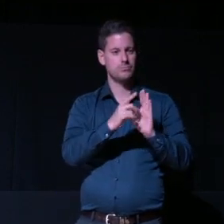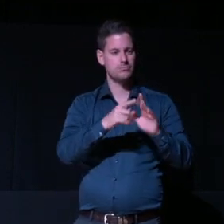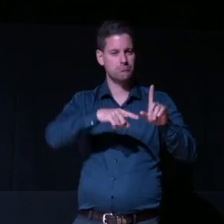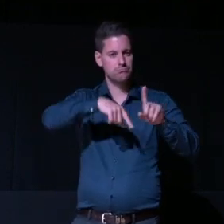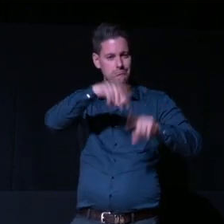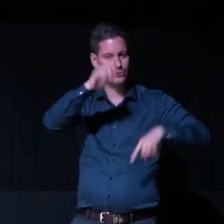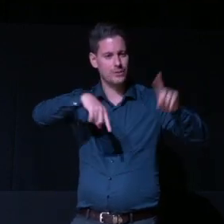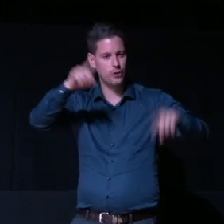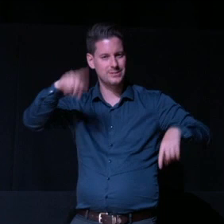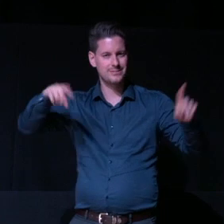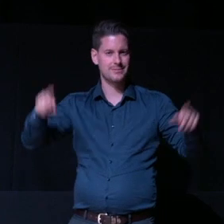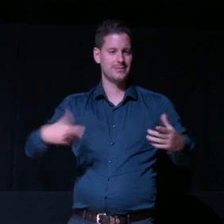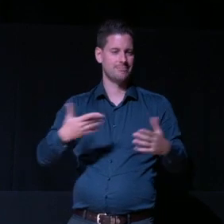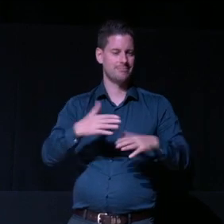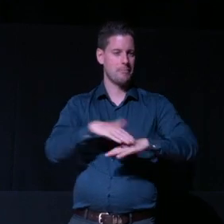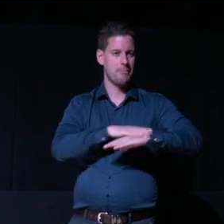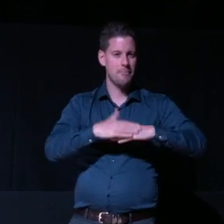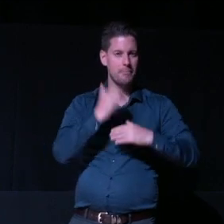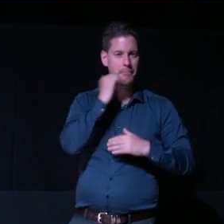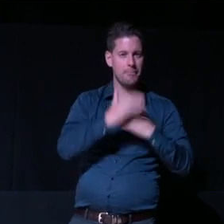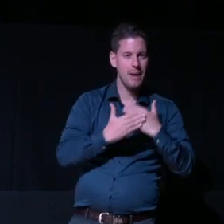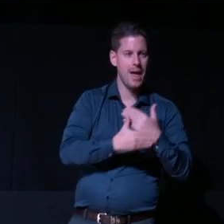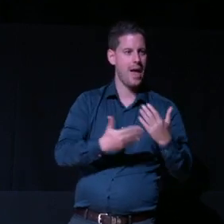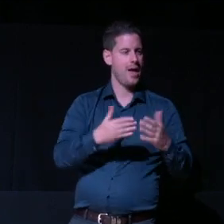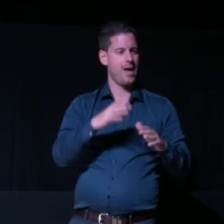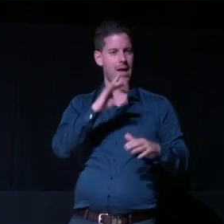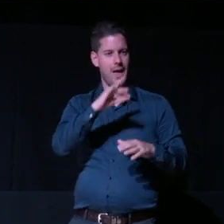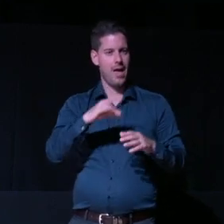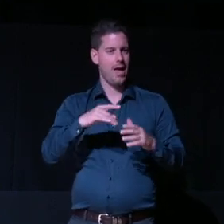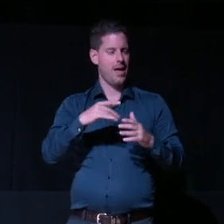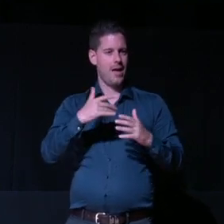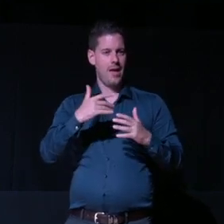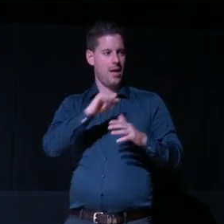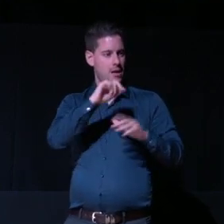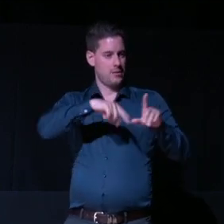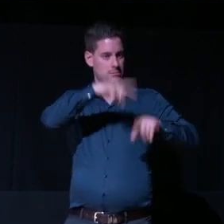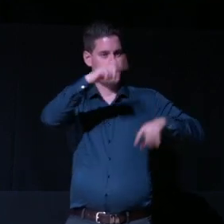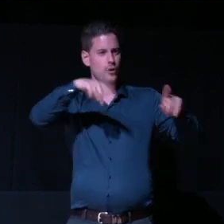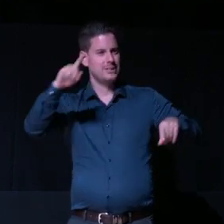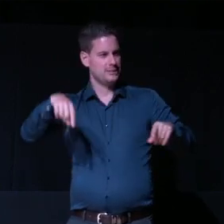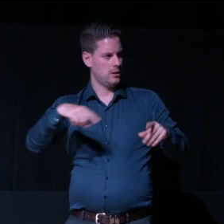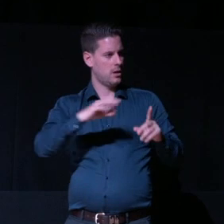queer people disabled people and how that reflects our society and those things are improving. Some of it can be like